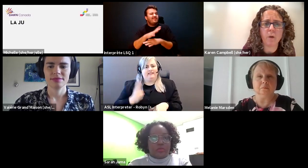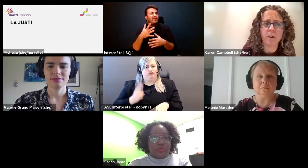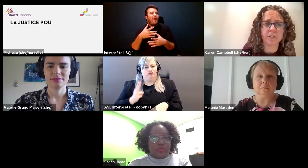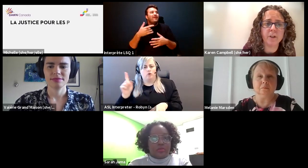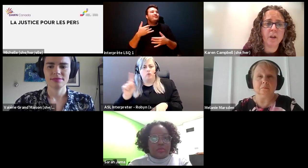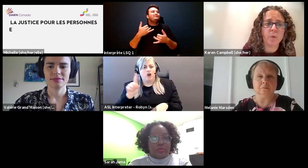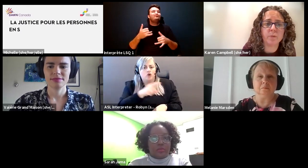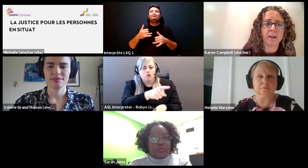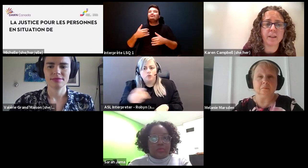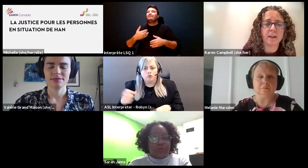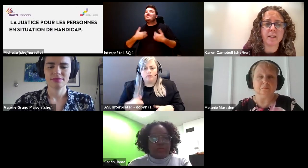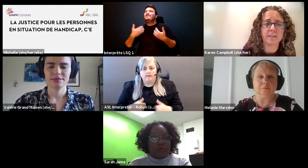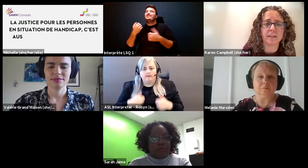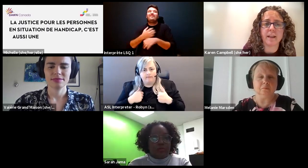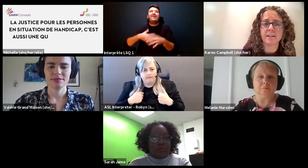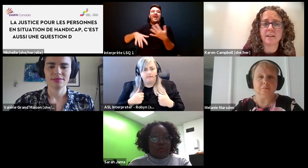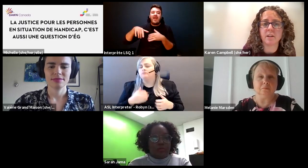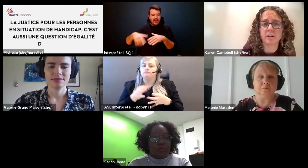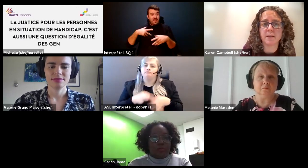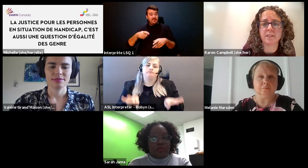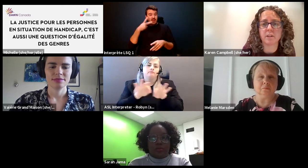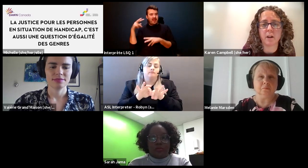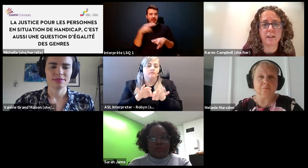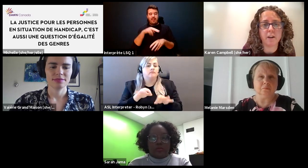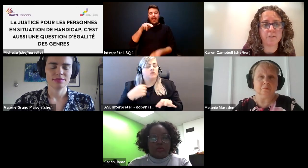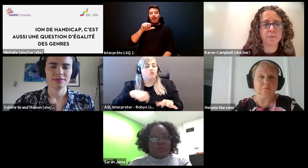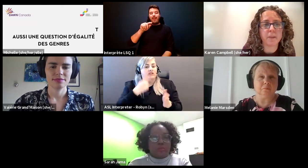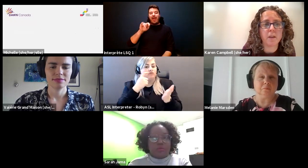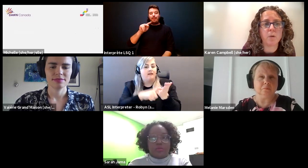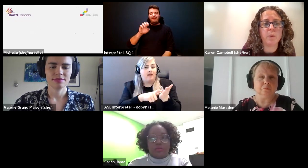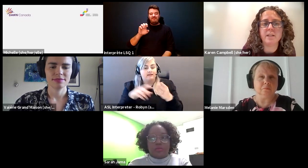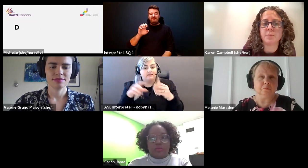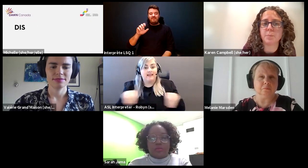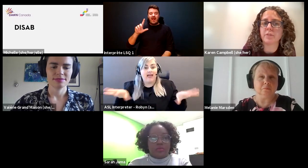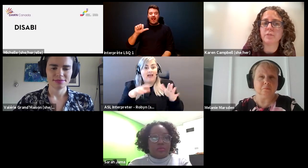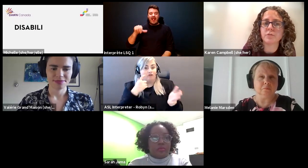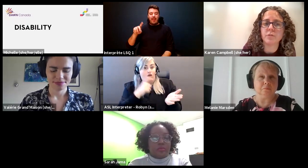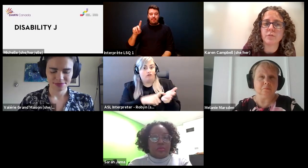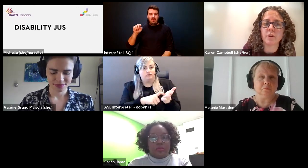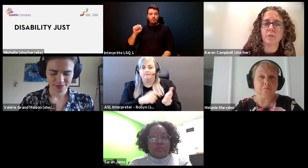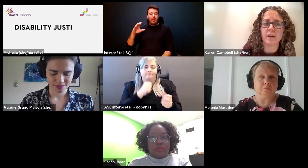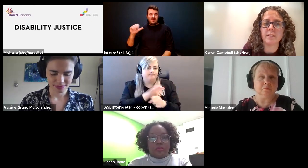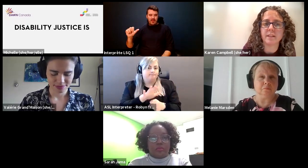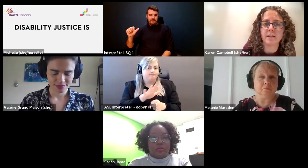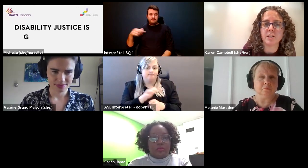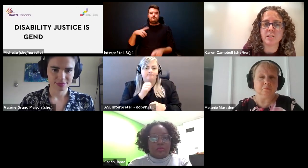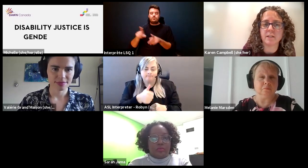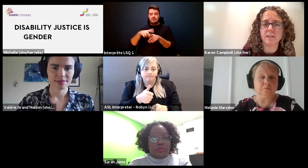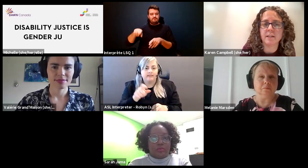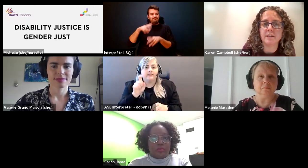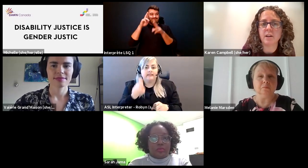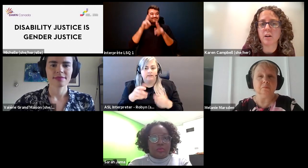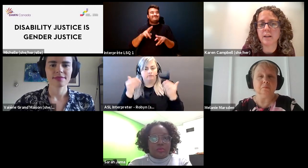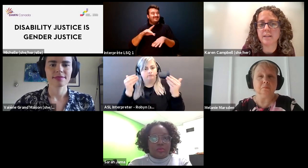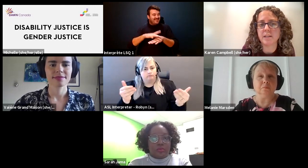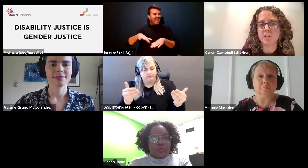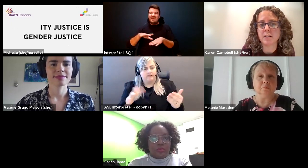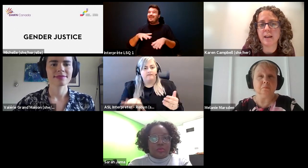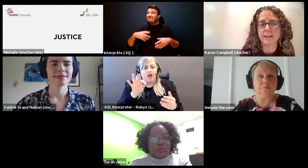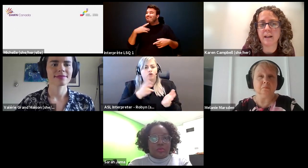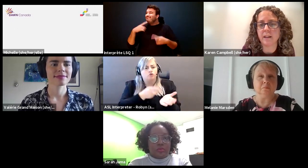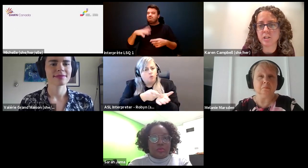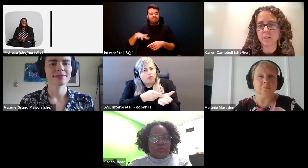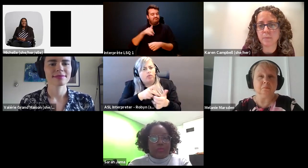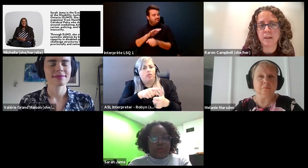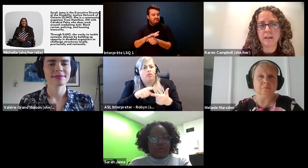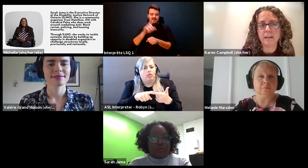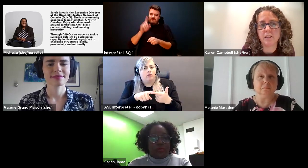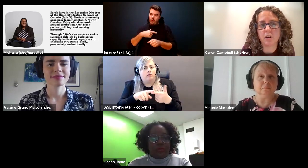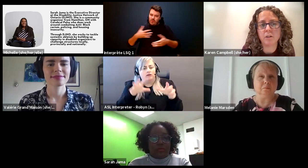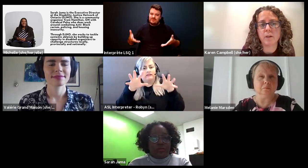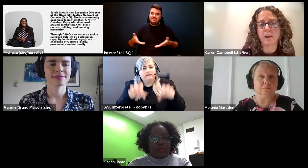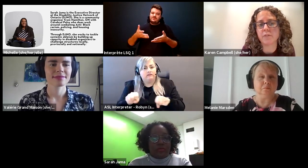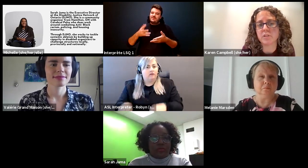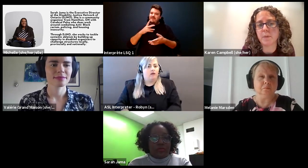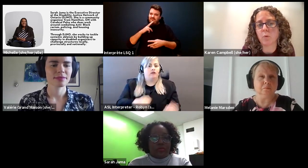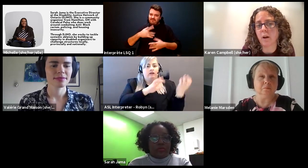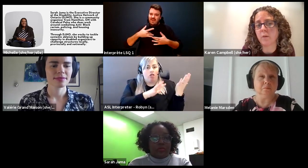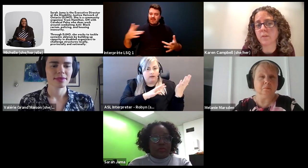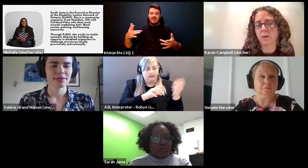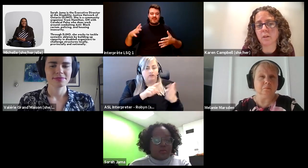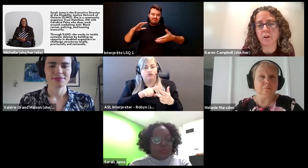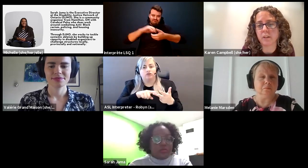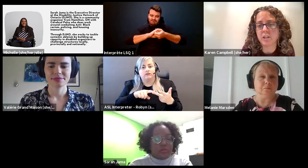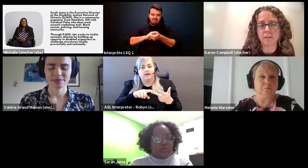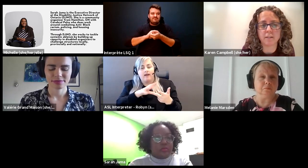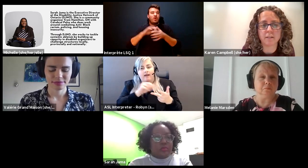Karen Campbell (she/her): However, we recognize that land acknowledgments are not enough, we need to pursue truth reconciliation decolonization and ally ship in an ongoing effort to make right with all of our relations.